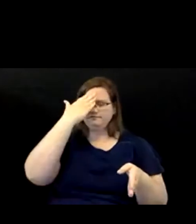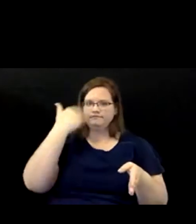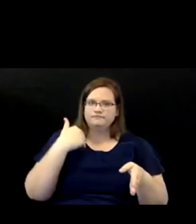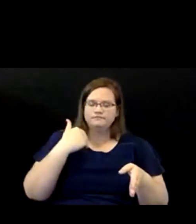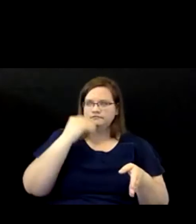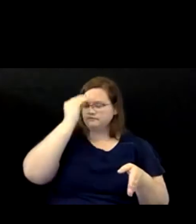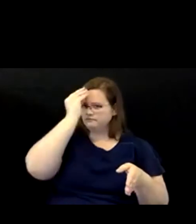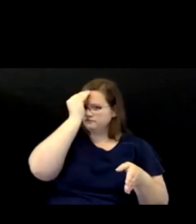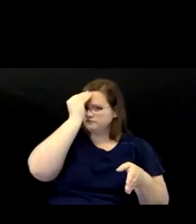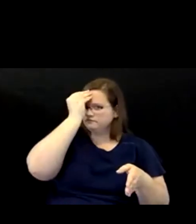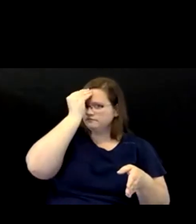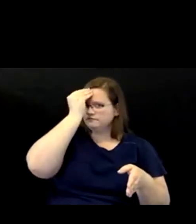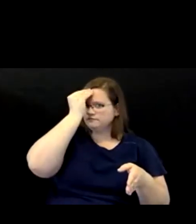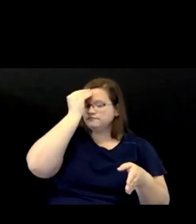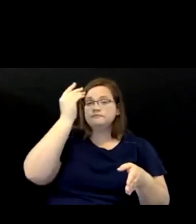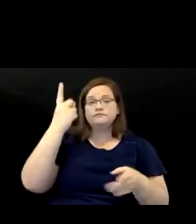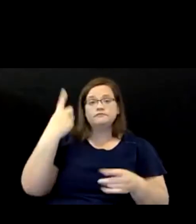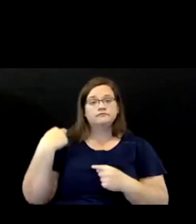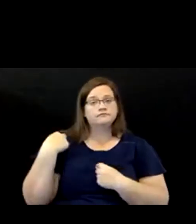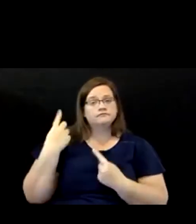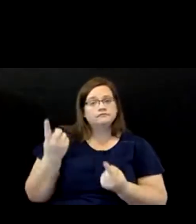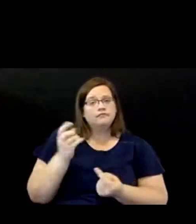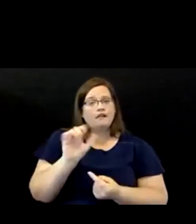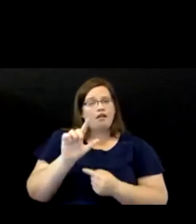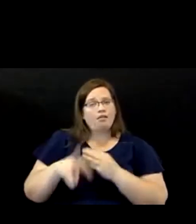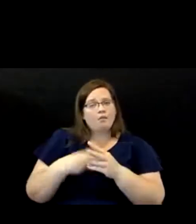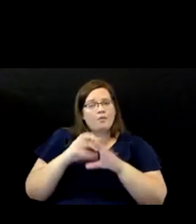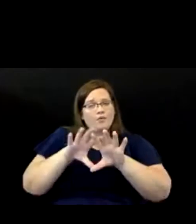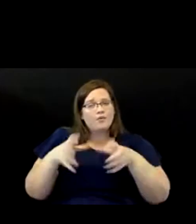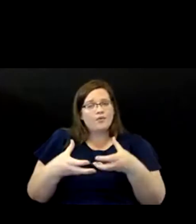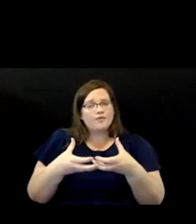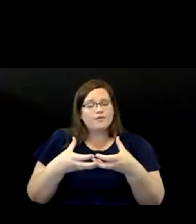a good chunk of the IL world and frankly the